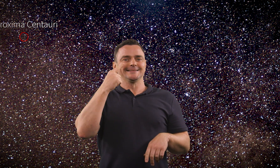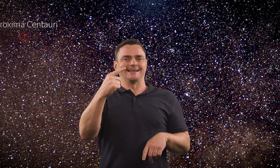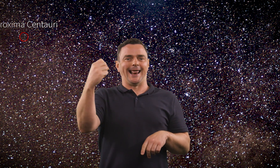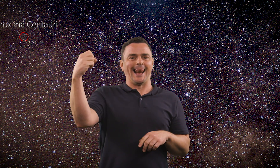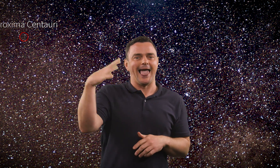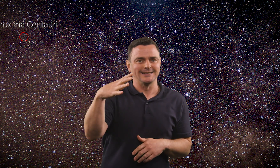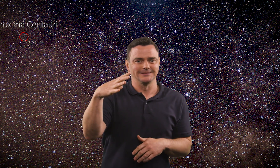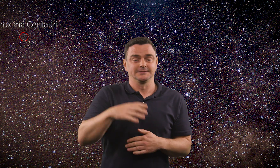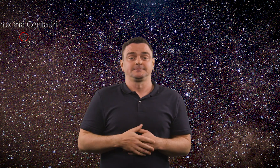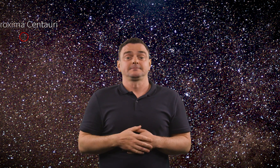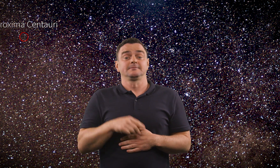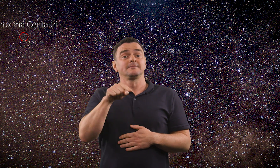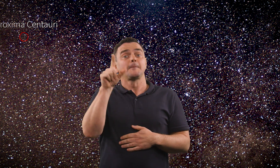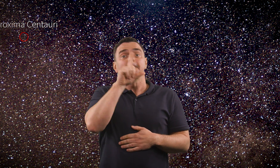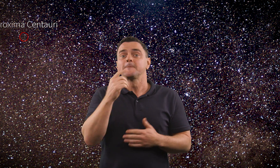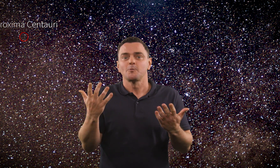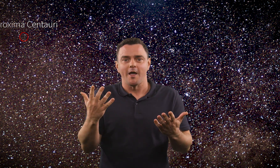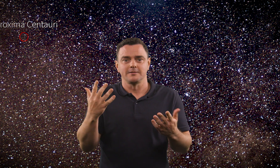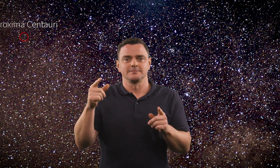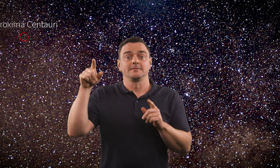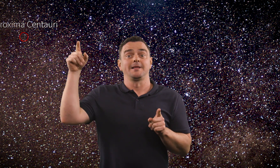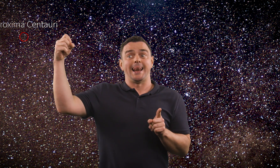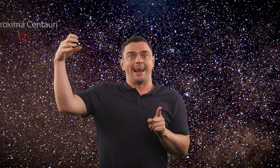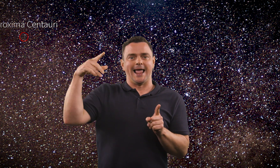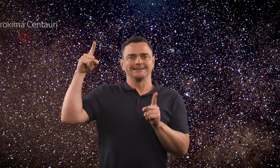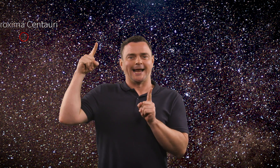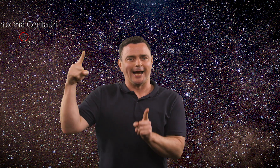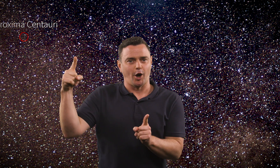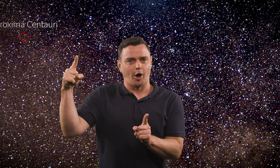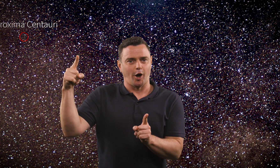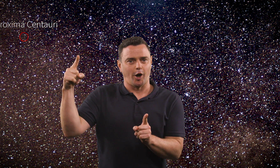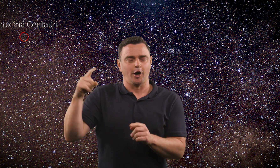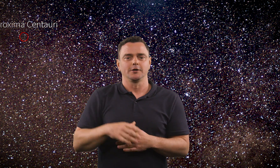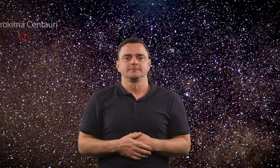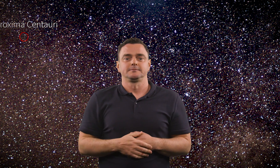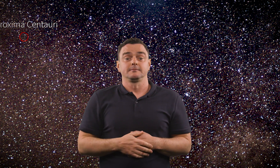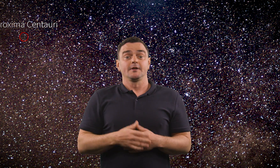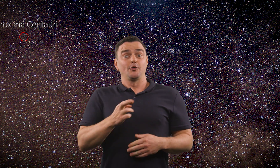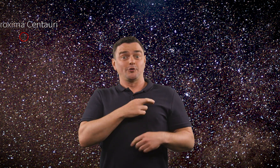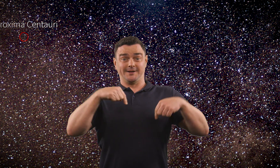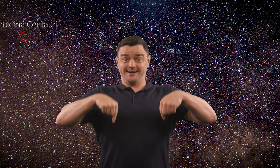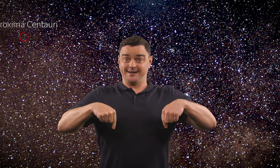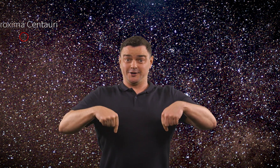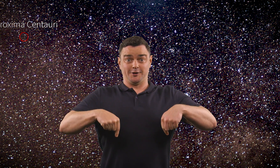9 trillion km before arriving, and then we can see it. We call this distance a light-year.